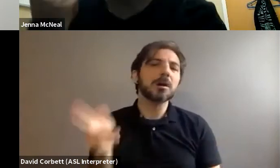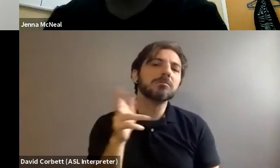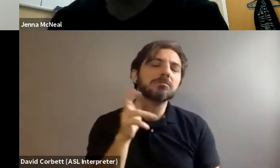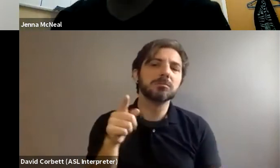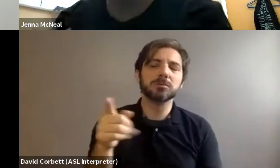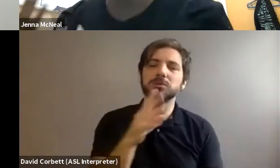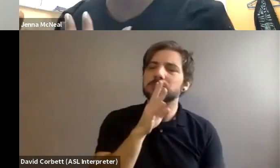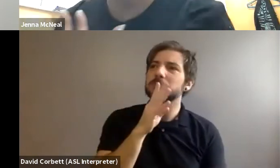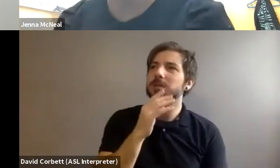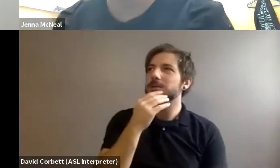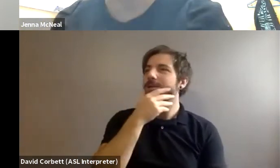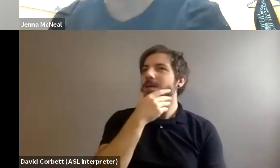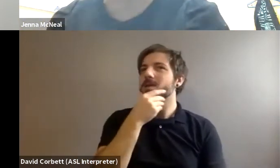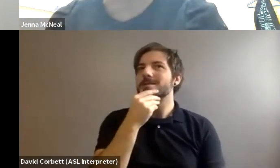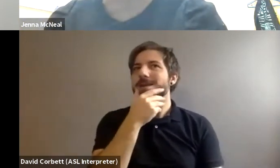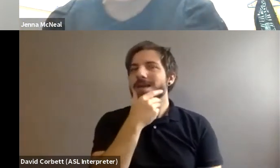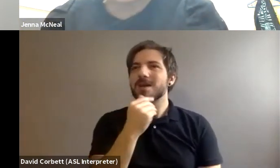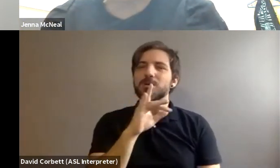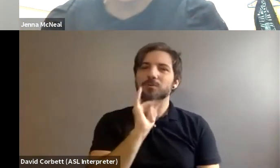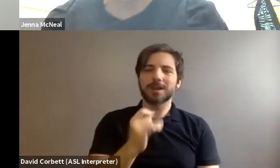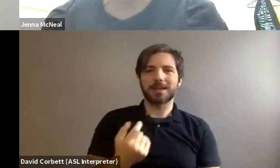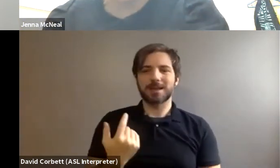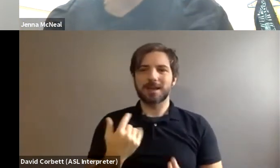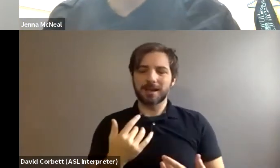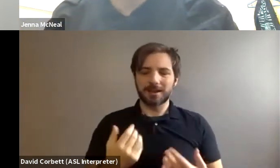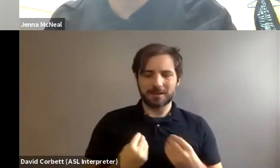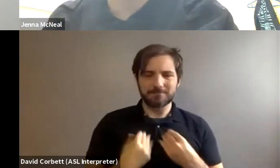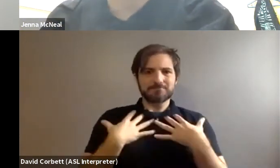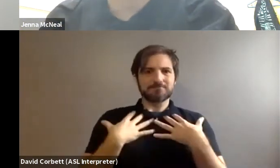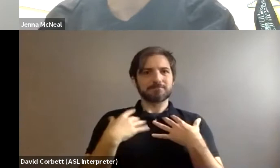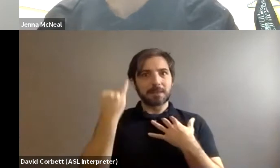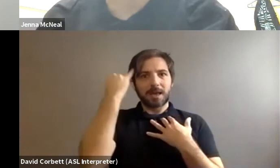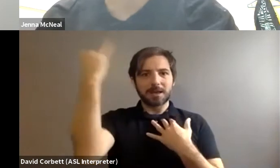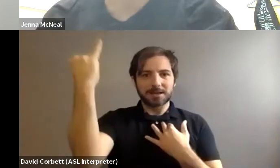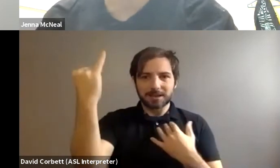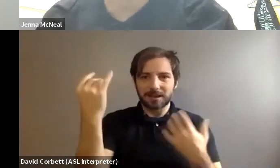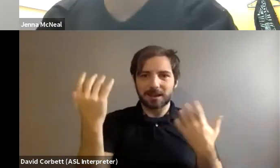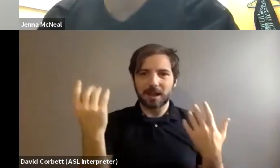kind of just sparked an idea that uh came across my mind a couple of months ago we were